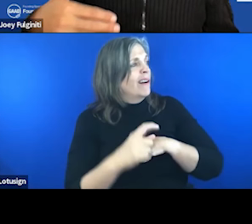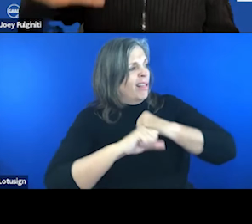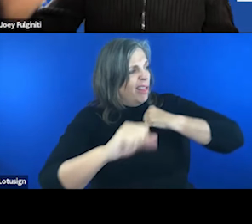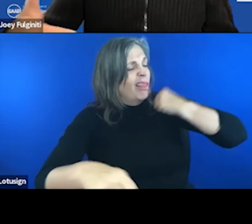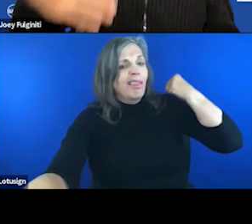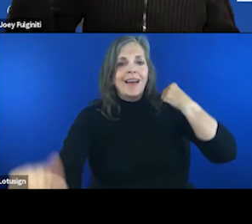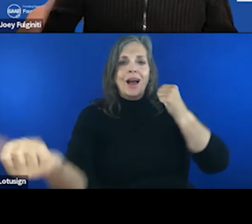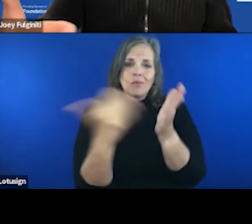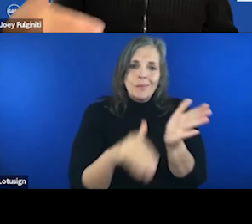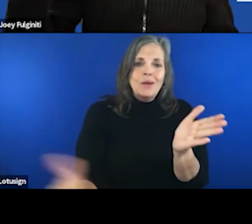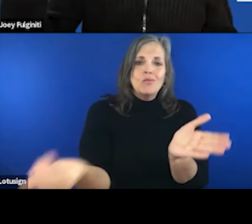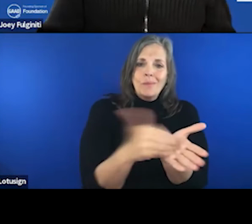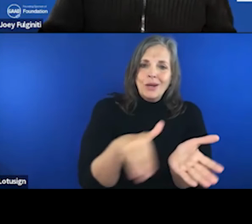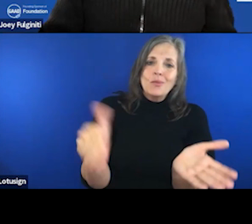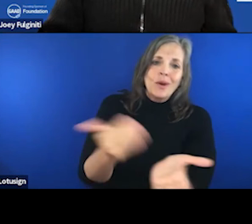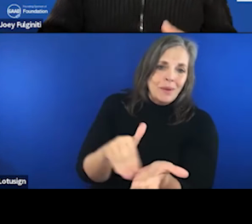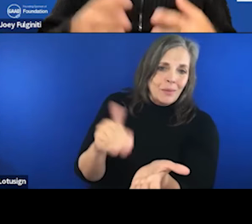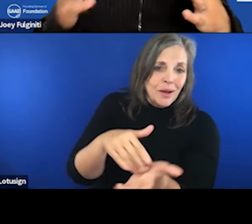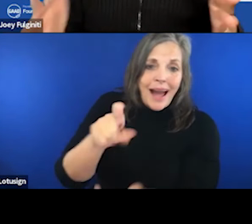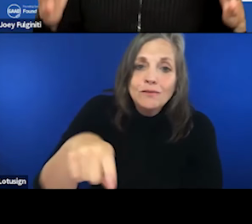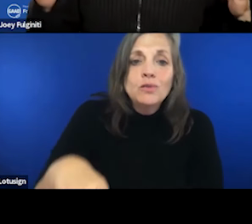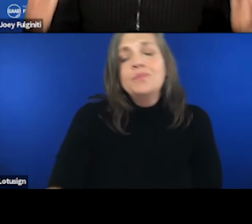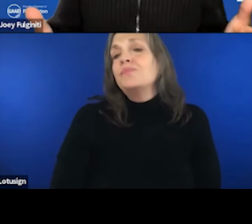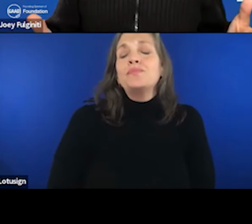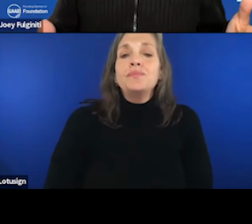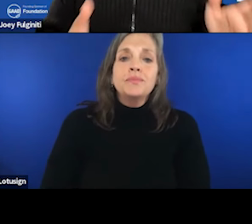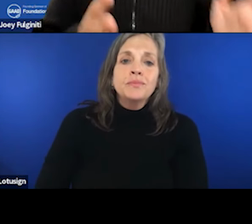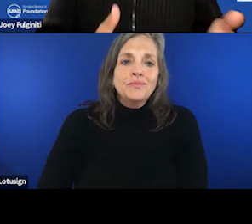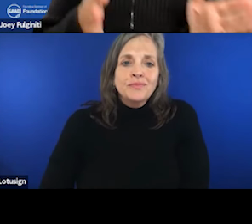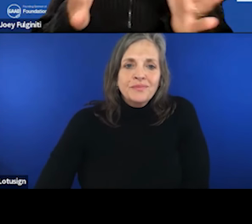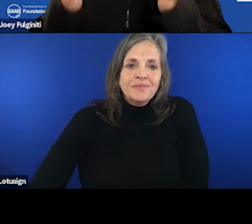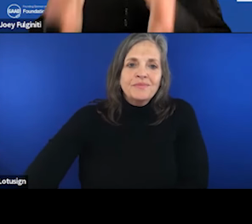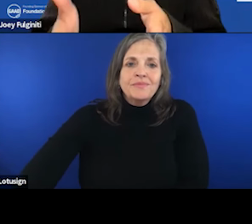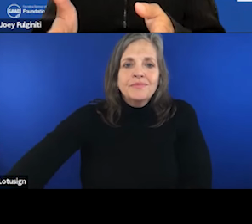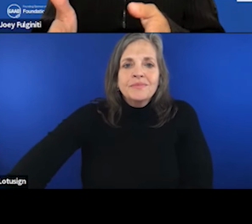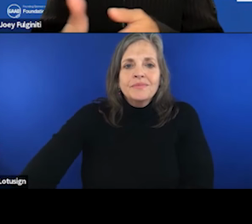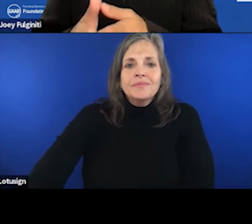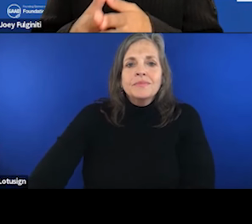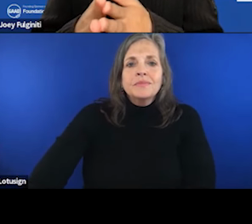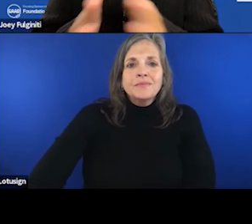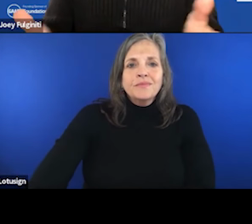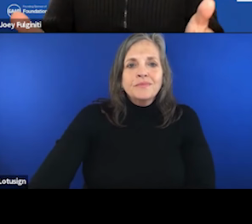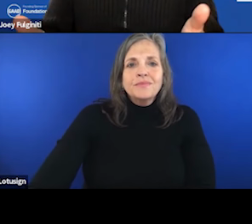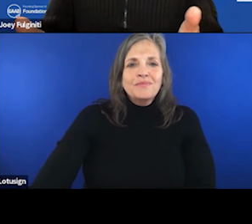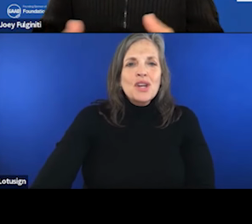repeated and repeated and repeated the amount of meetings we had just to do this was incredible